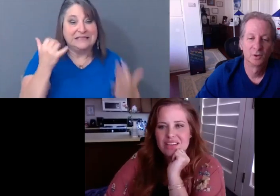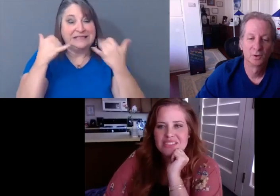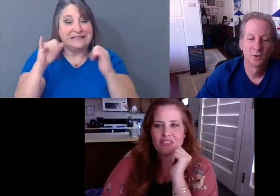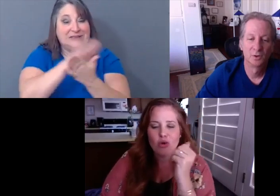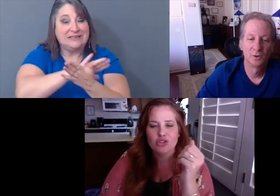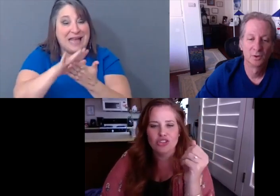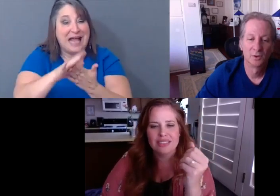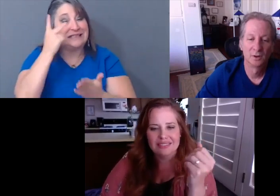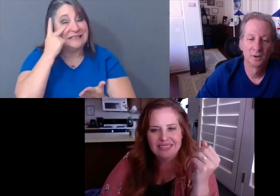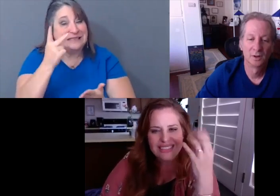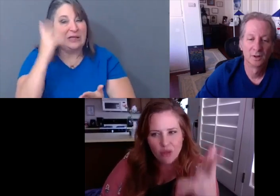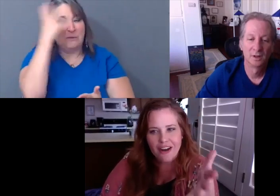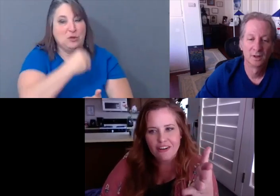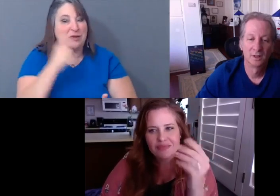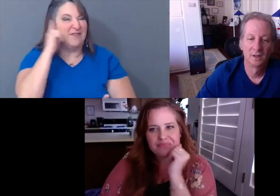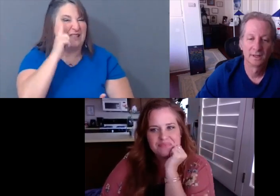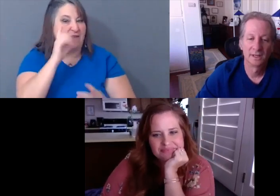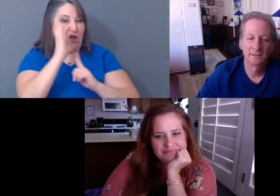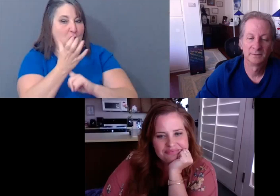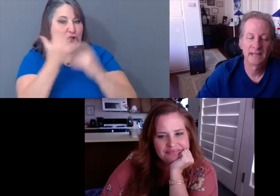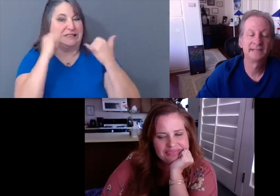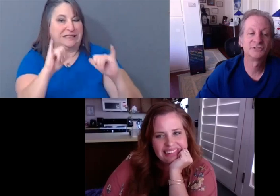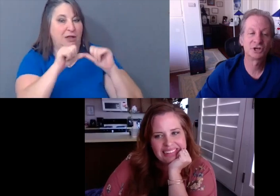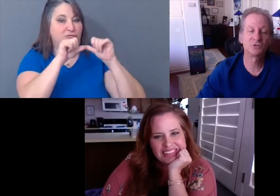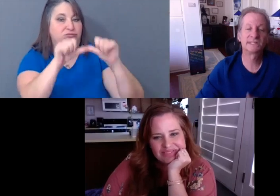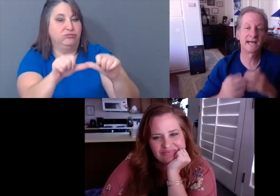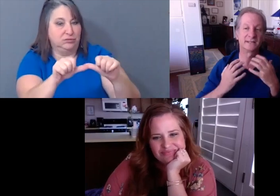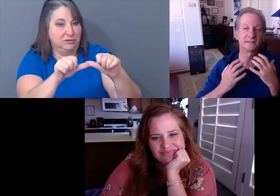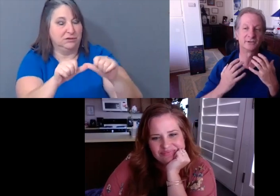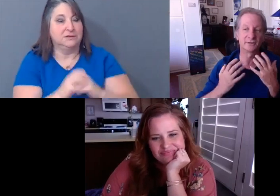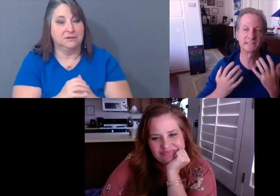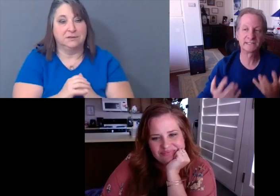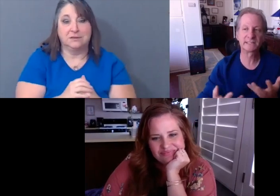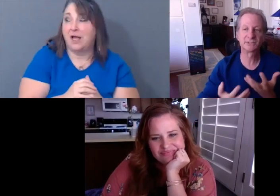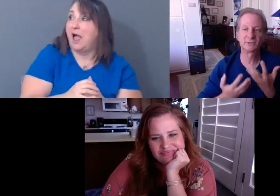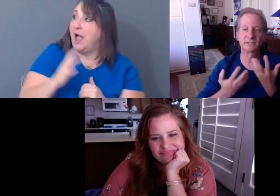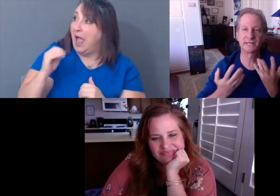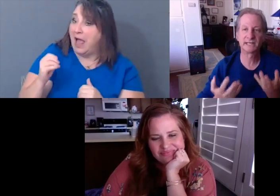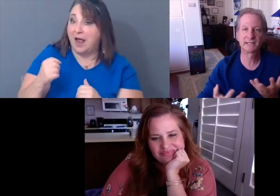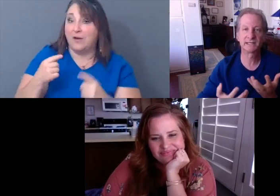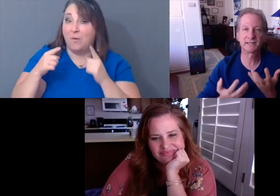of the deaf culture is still there. Yeah, and it shows that, you know, I was listening to it and taking it in,